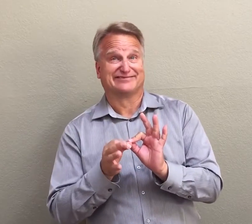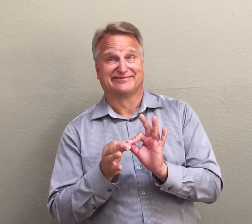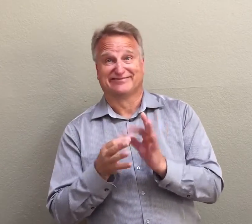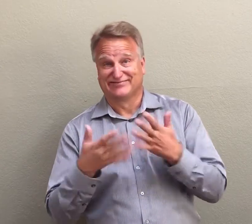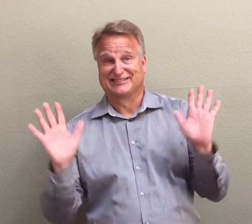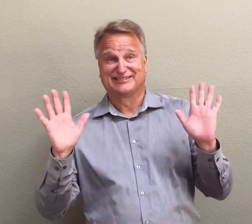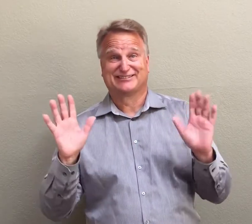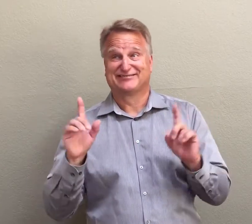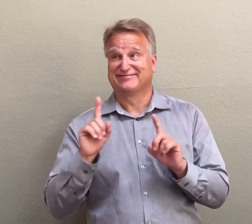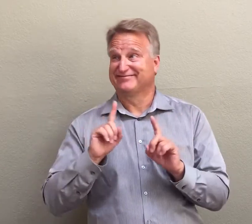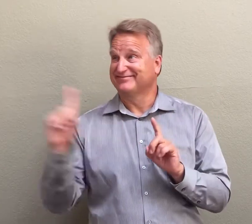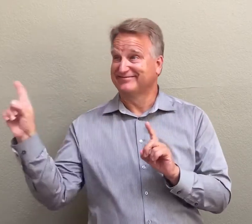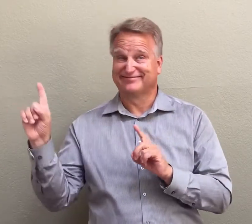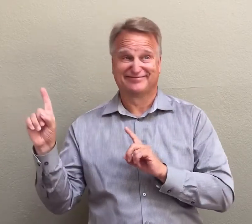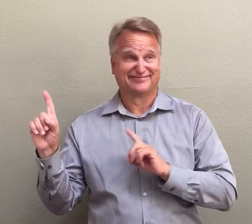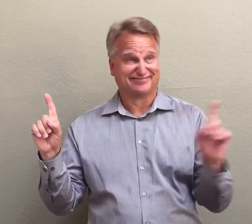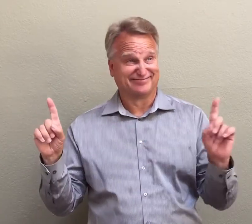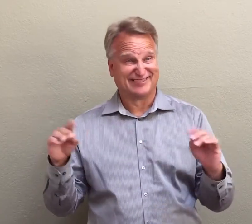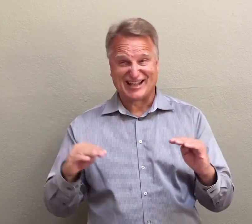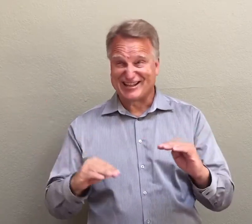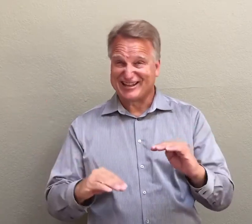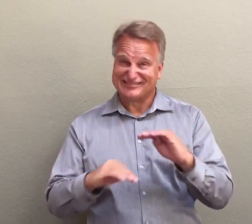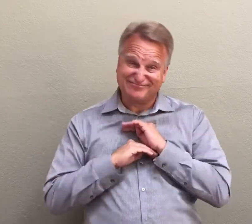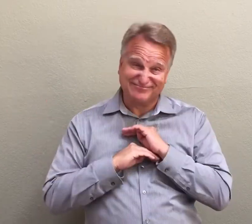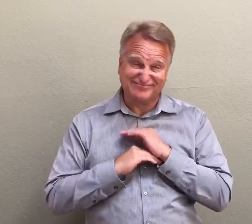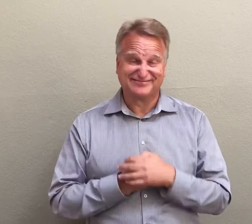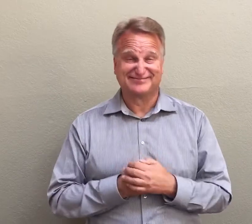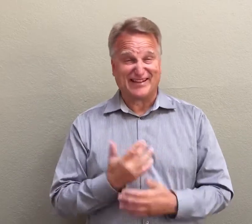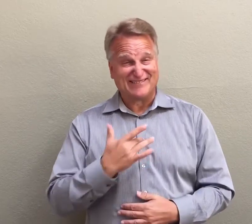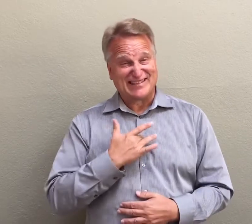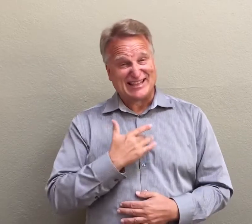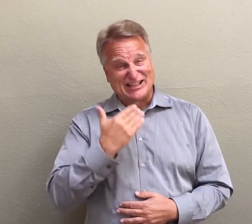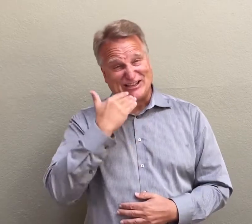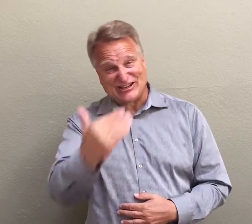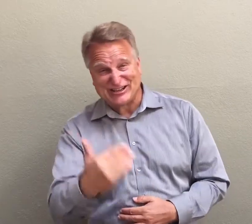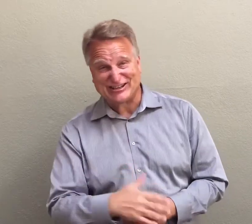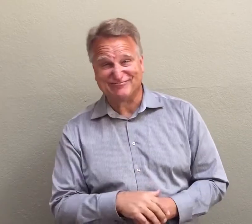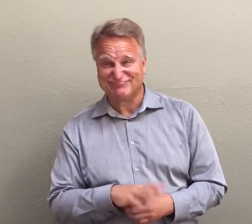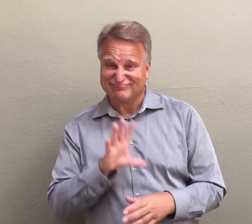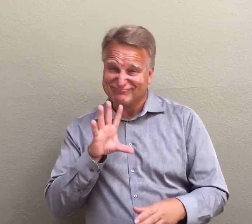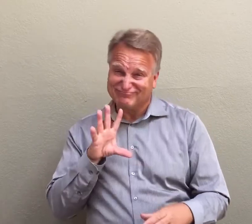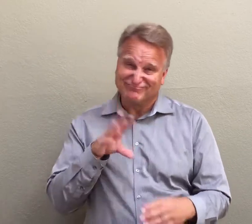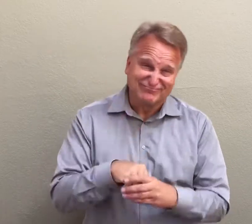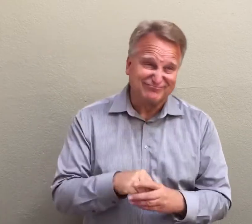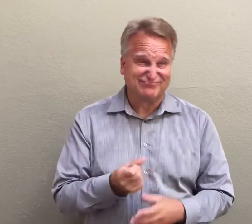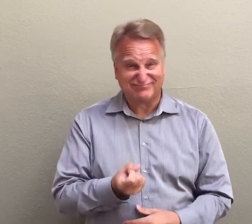After the assignment, both Deaf people and interpreters often leave without feeling satisfied or good about the experience…